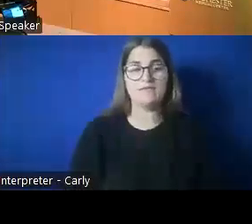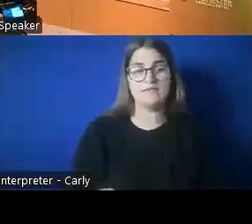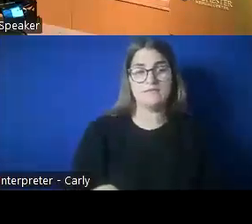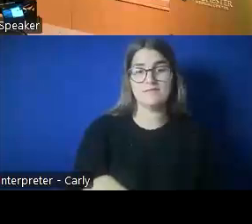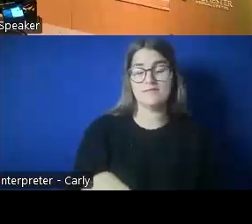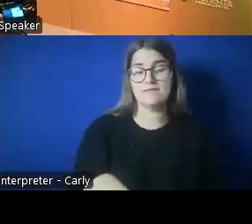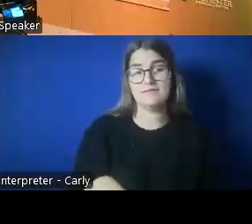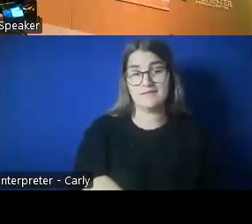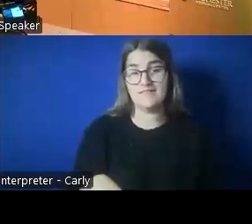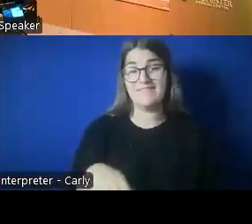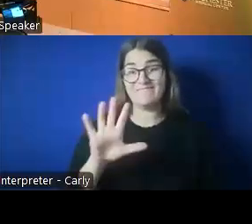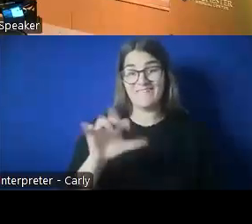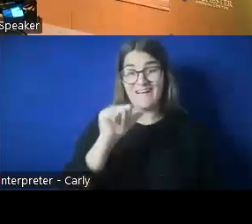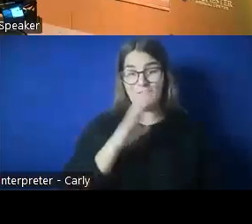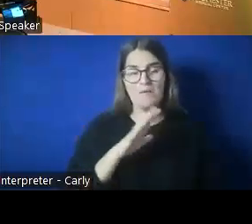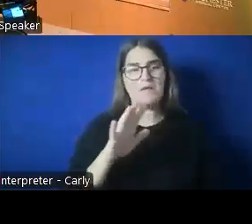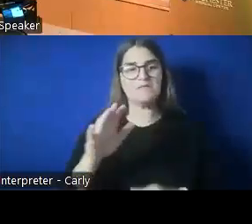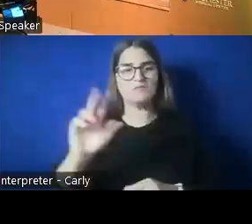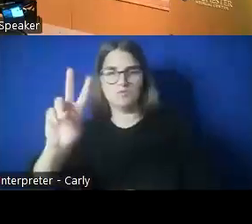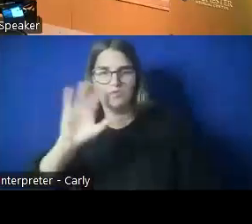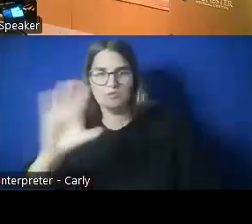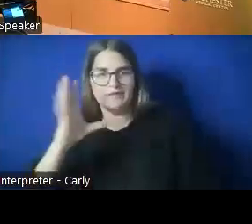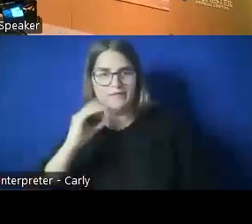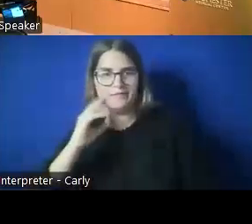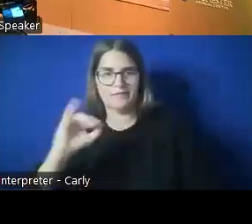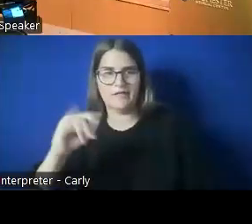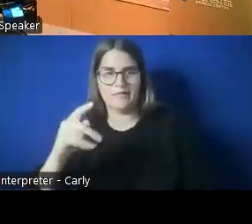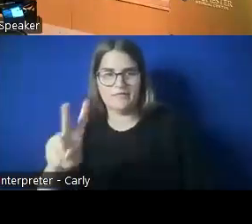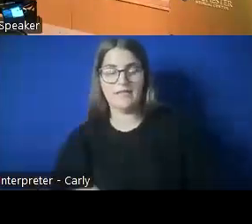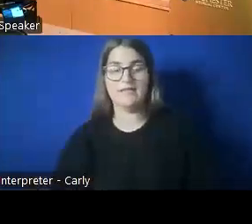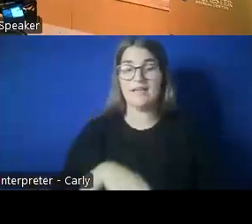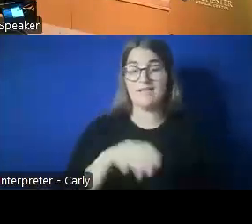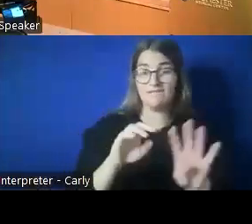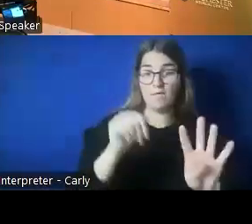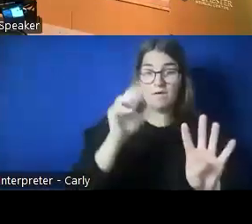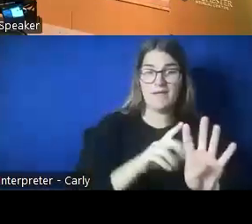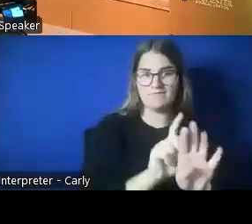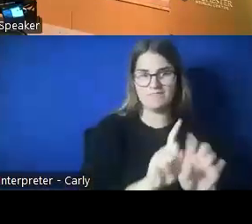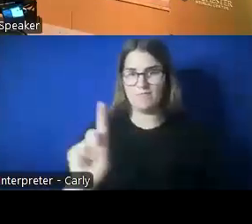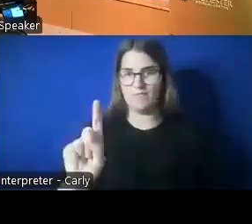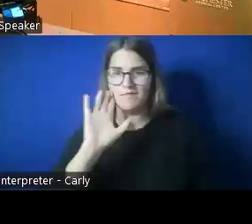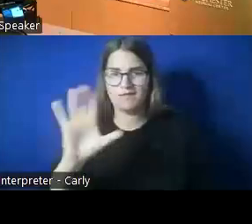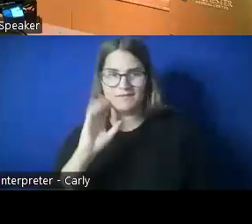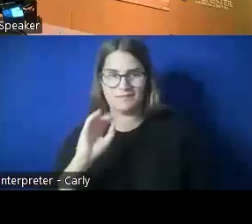four men experience ipv during their lifetime um also just to be more inclusive in terms of